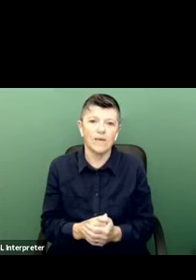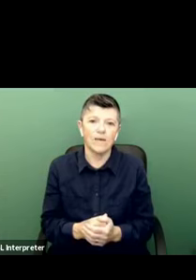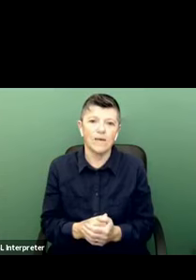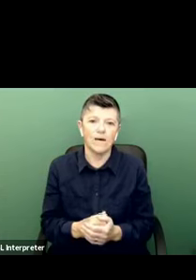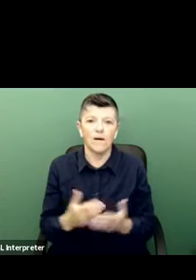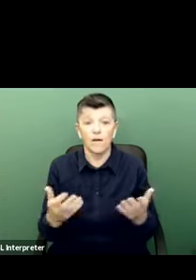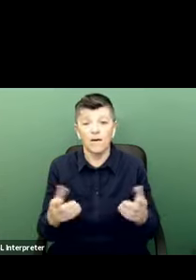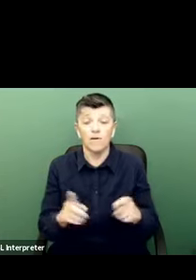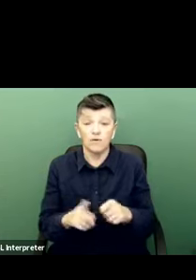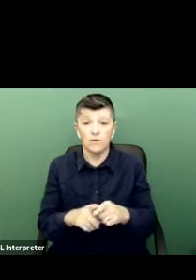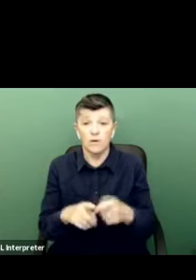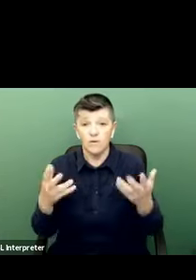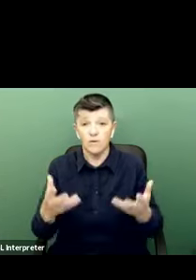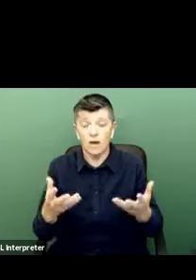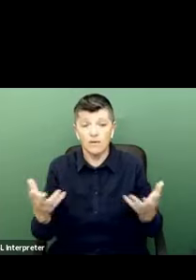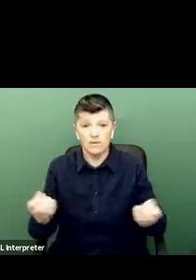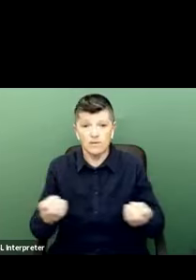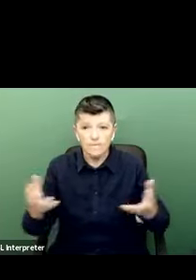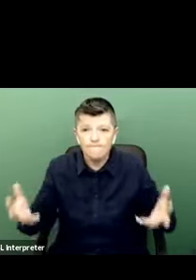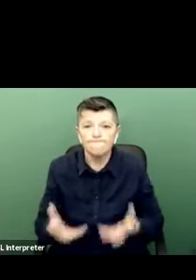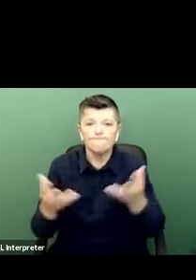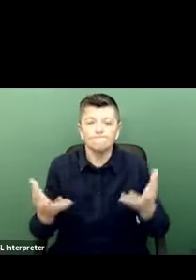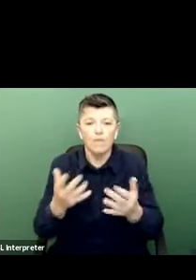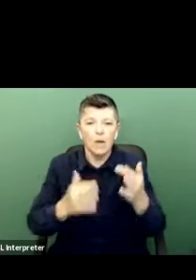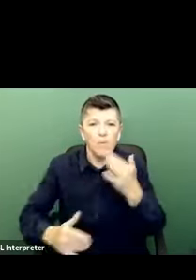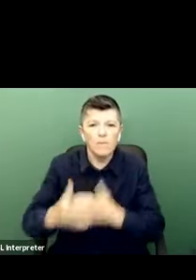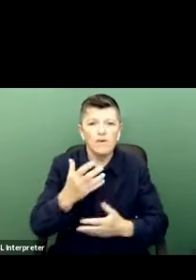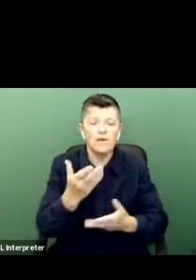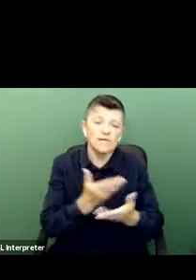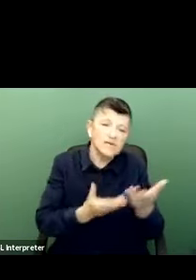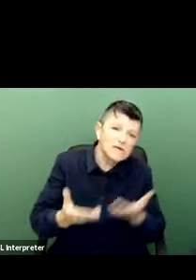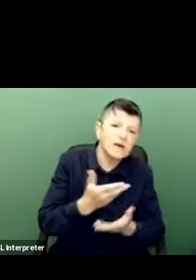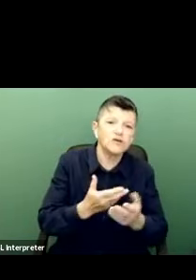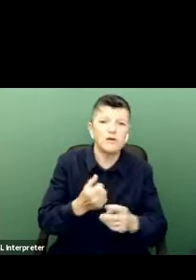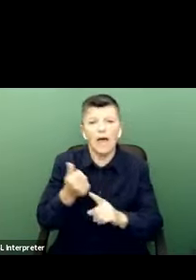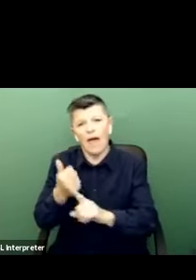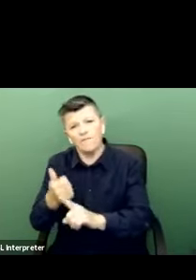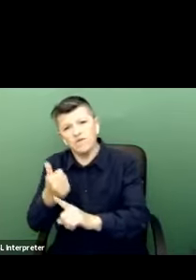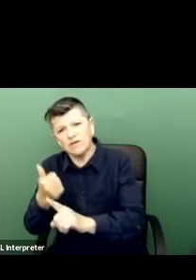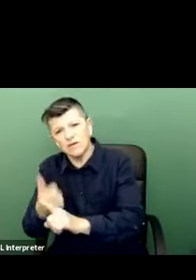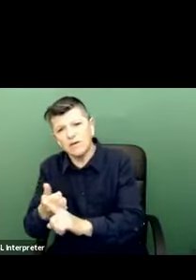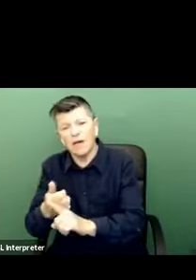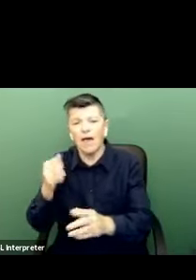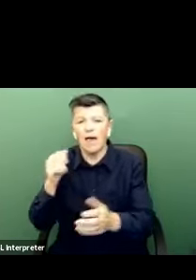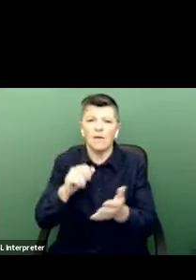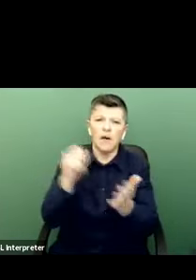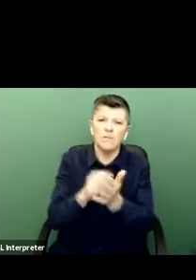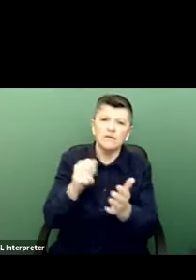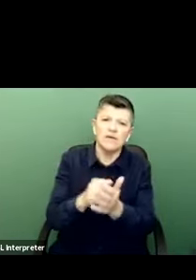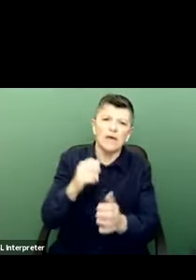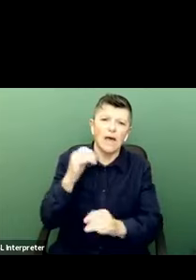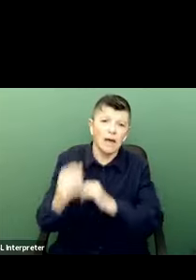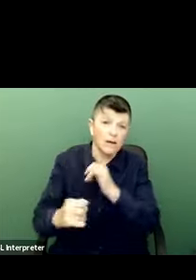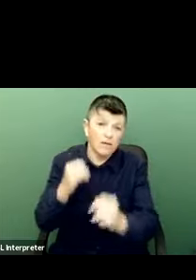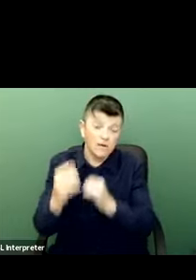effectiveness of the recognition of human rights has come in many other ways. The